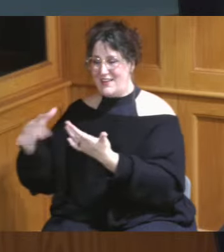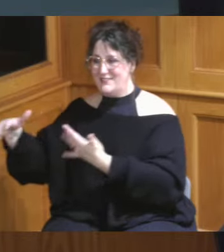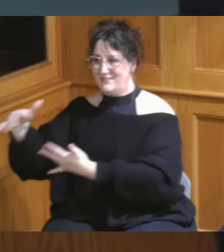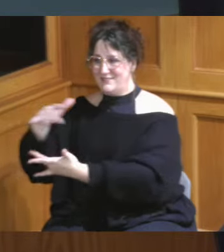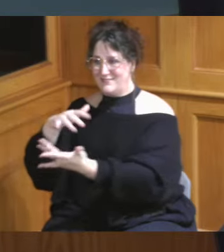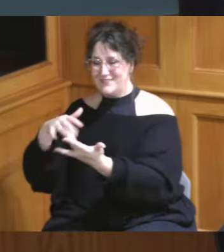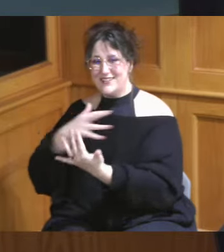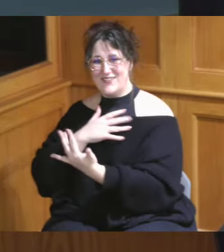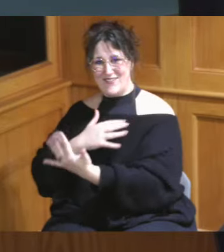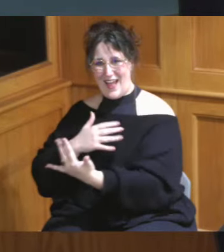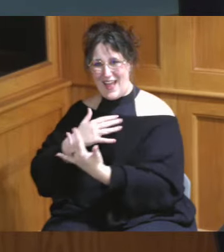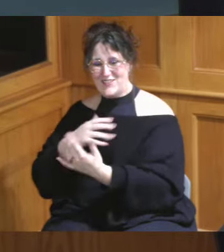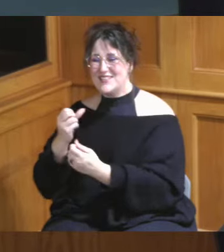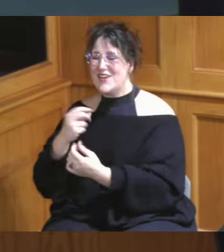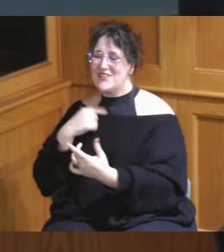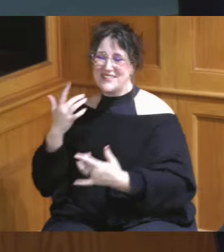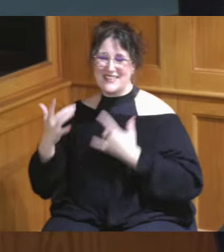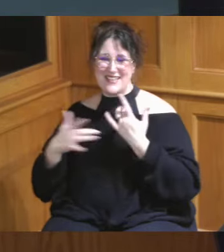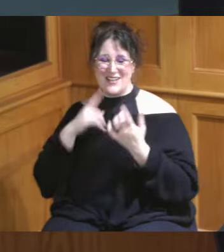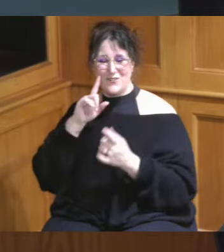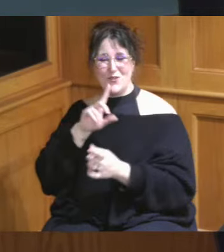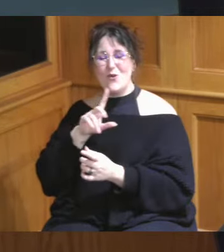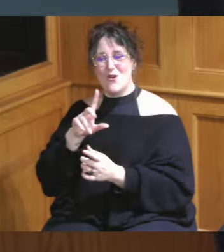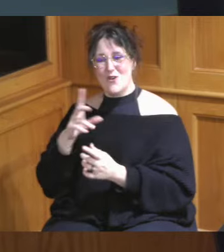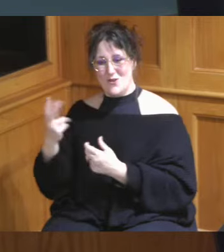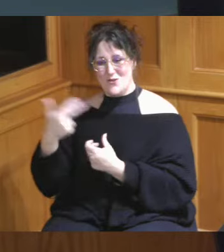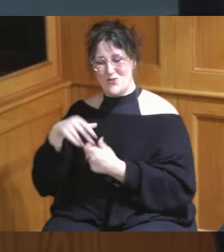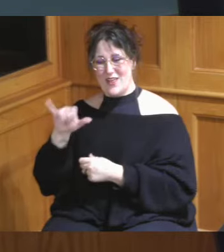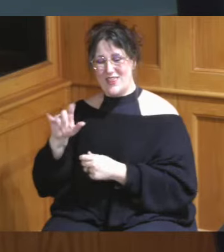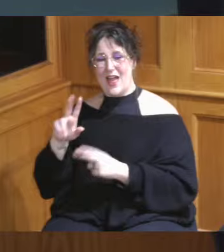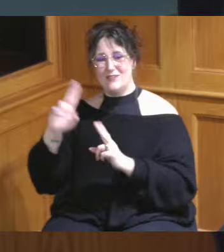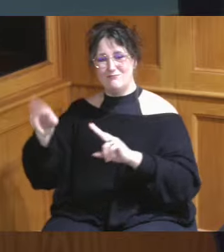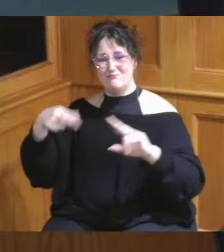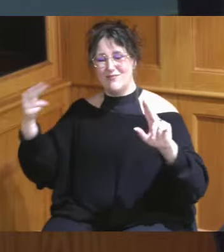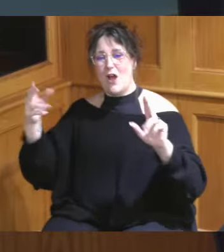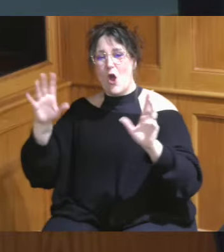excited to join my colleagues and others at that ribbon cutting. thanks to Nick Crossley,